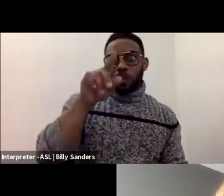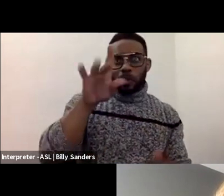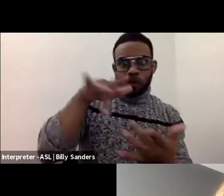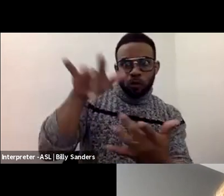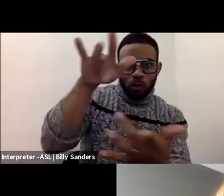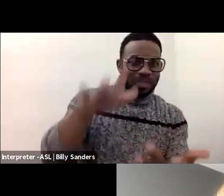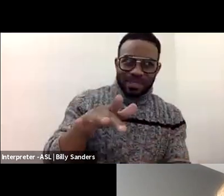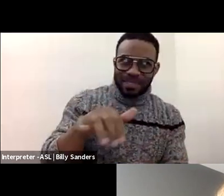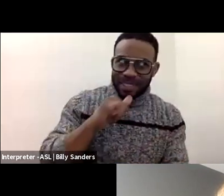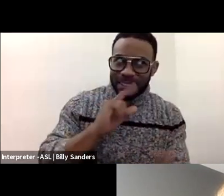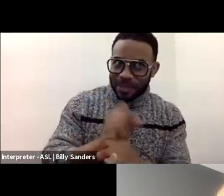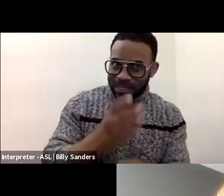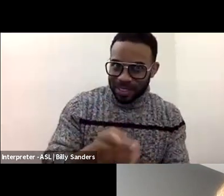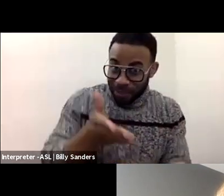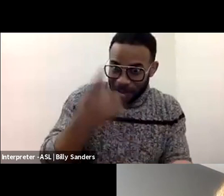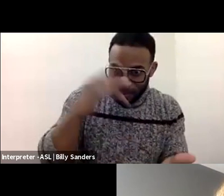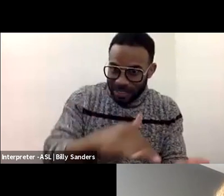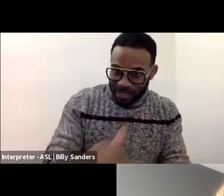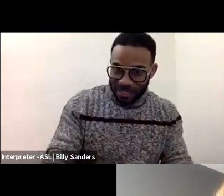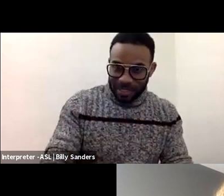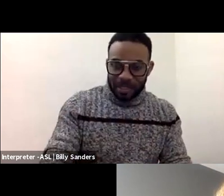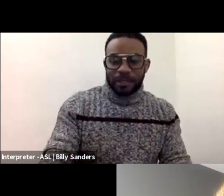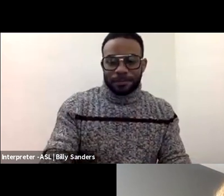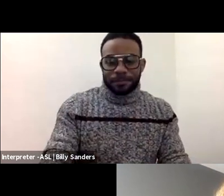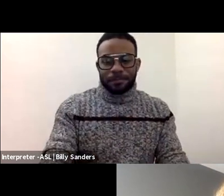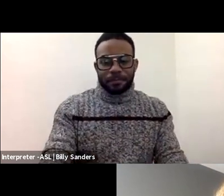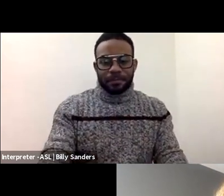are not really. And so yes, it was like having to mitigate